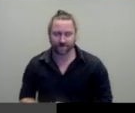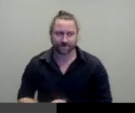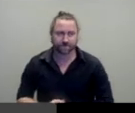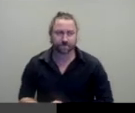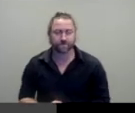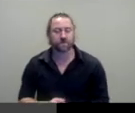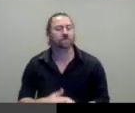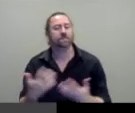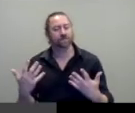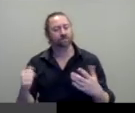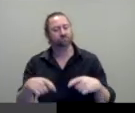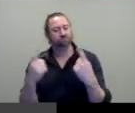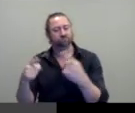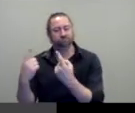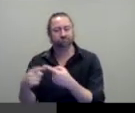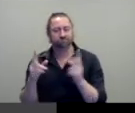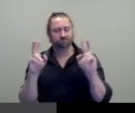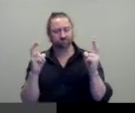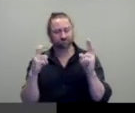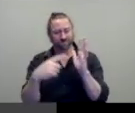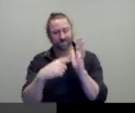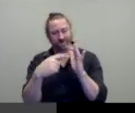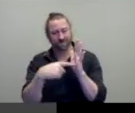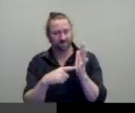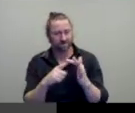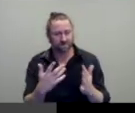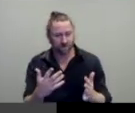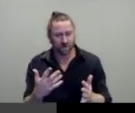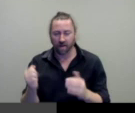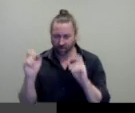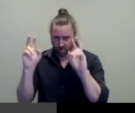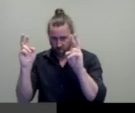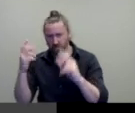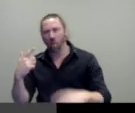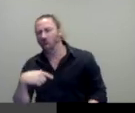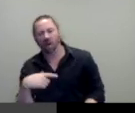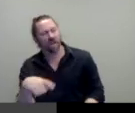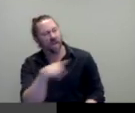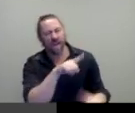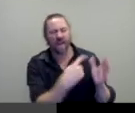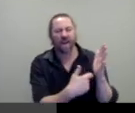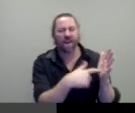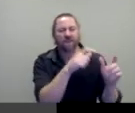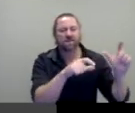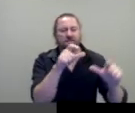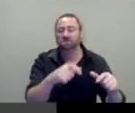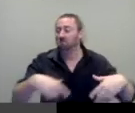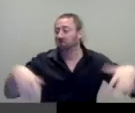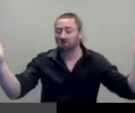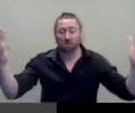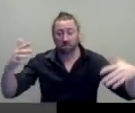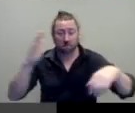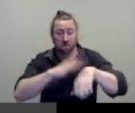of titles why do other artists abandon this and label their artworks untitled